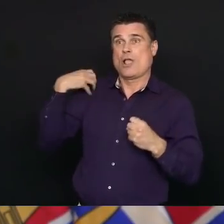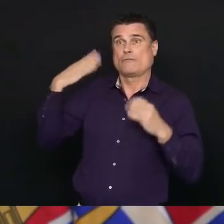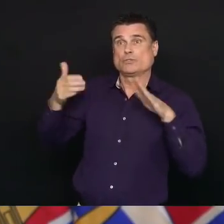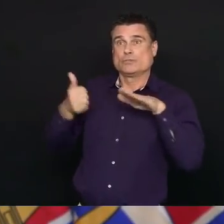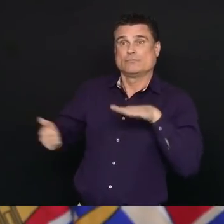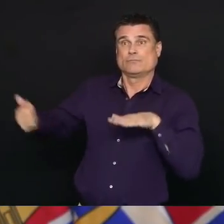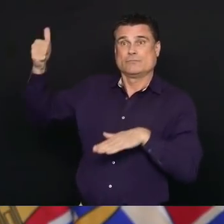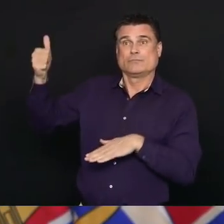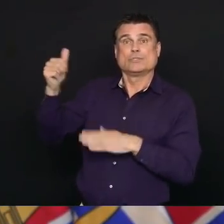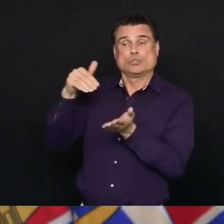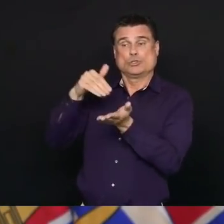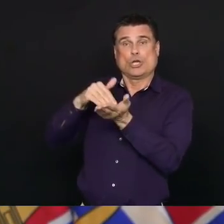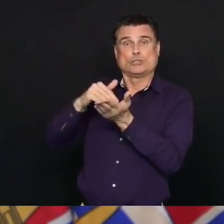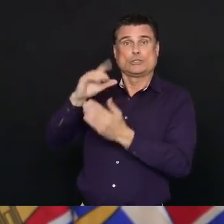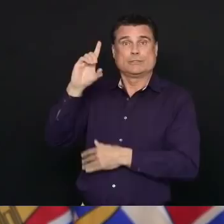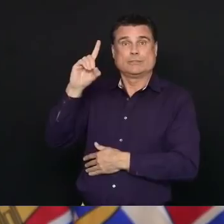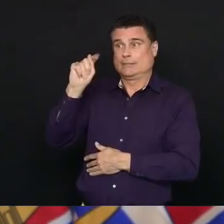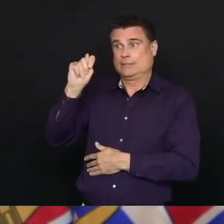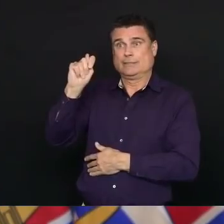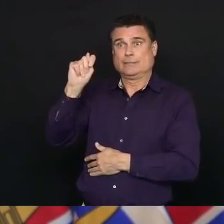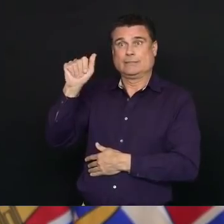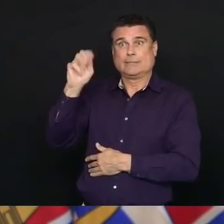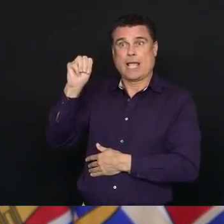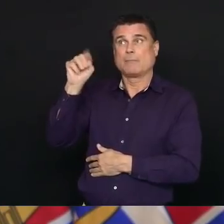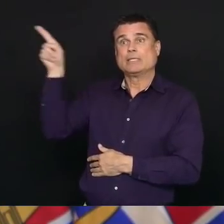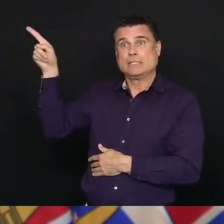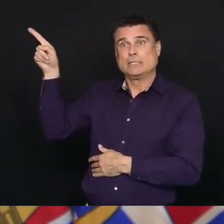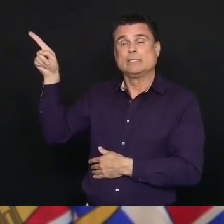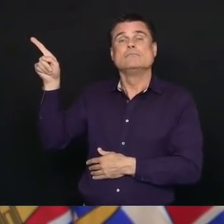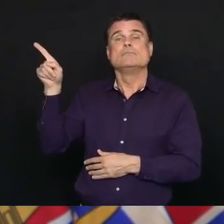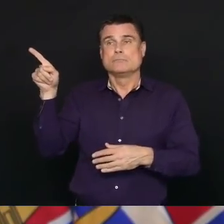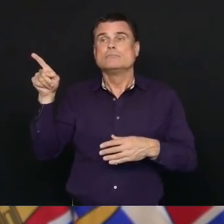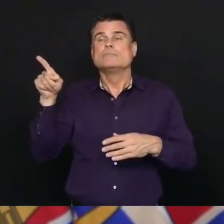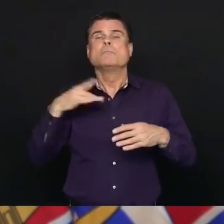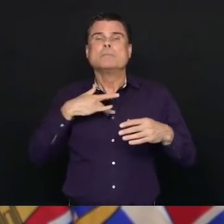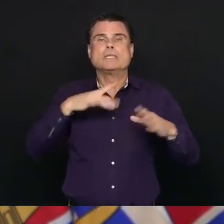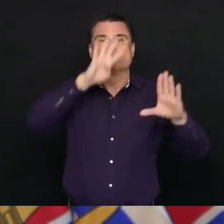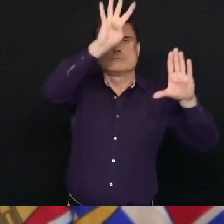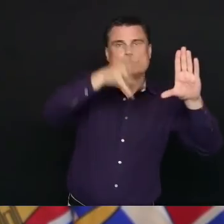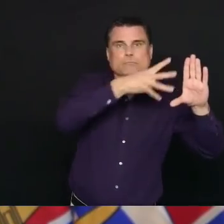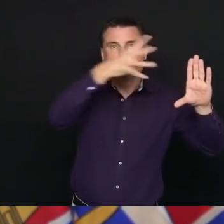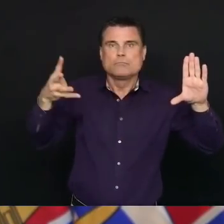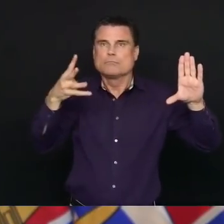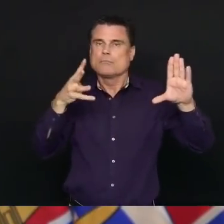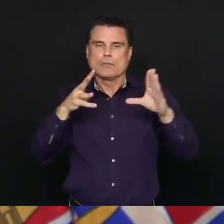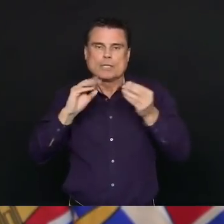and is transparent about what they're looking at for inspection and death toll nationally.